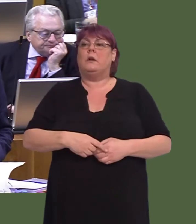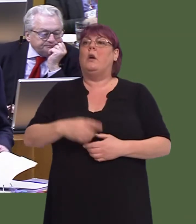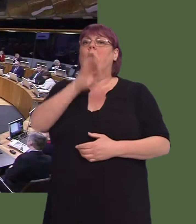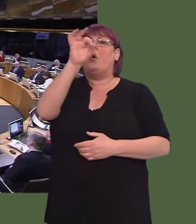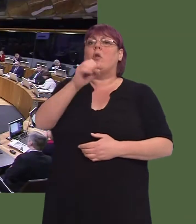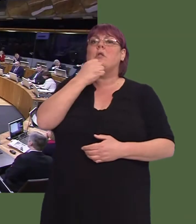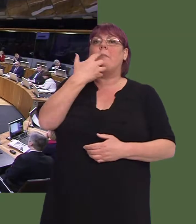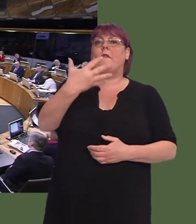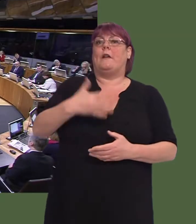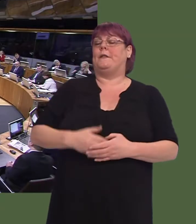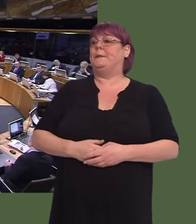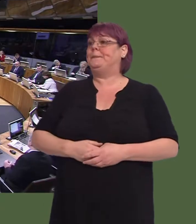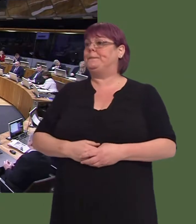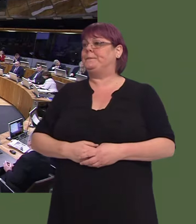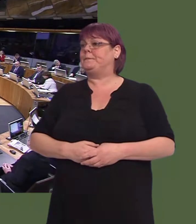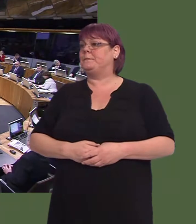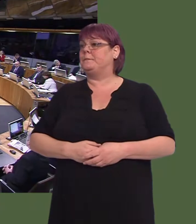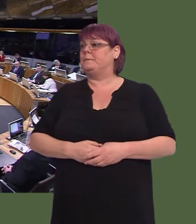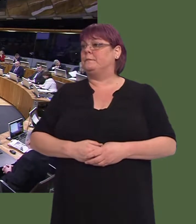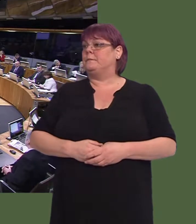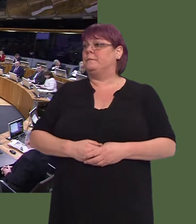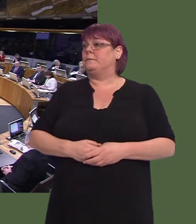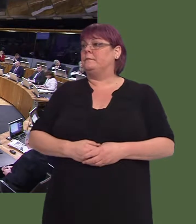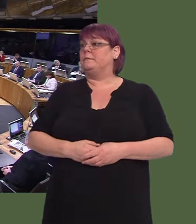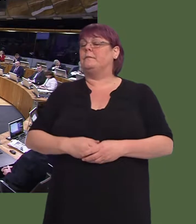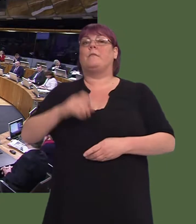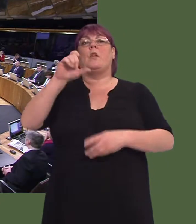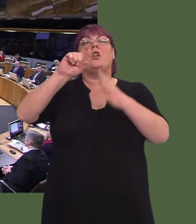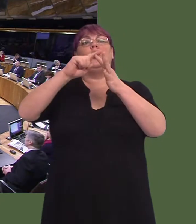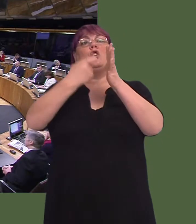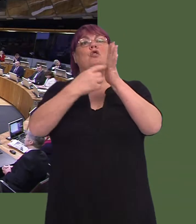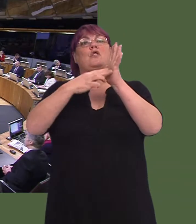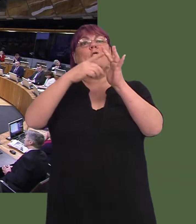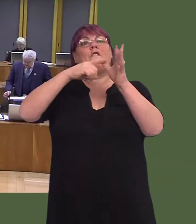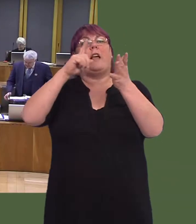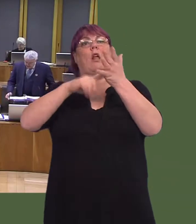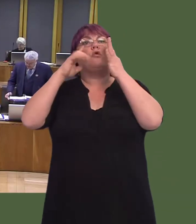Jayne Bryant AM: 5. Will the First Minister make a statement on cervical screening in Wales? OAQ51733 Carwyn Jones AM: Cervical screening can save